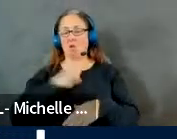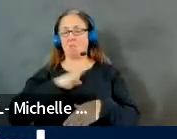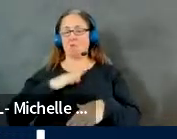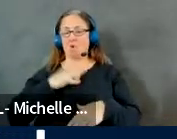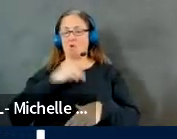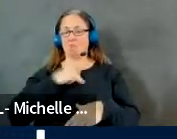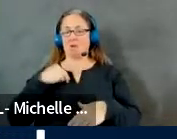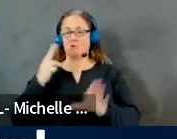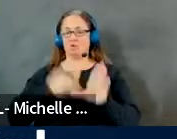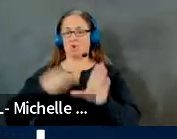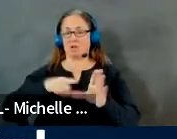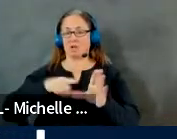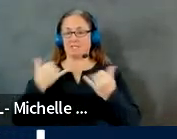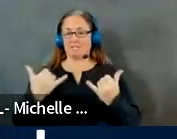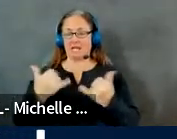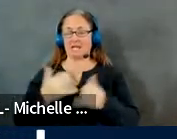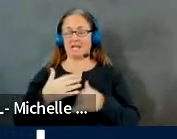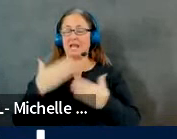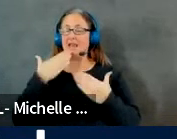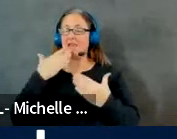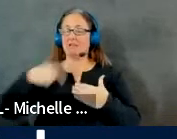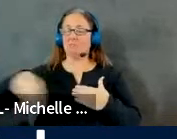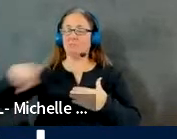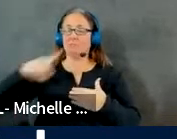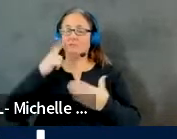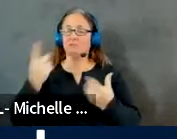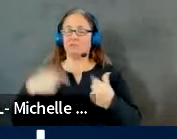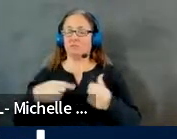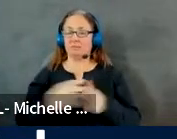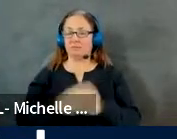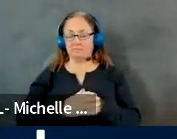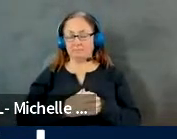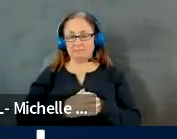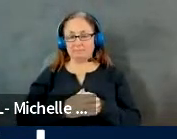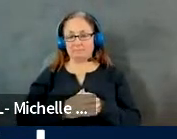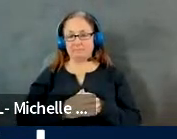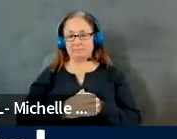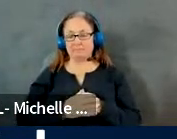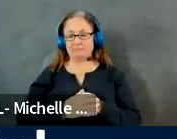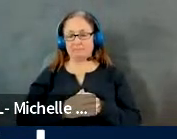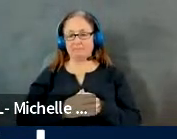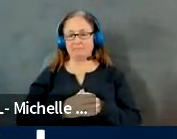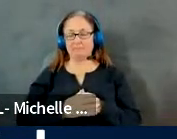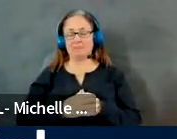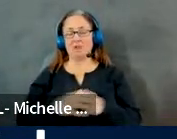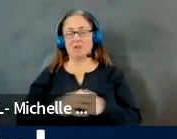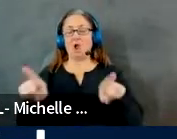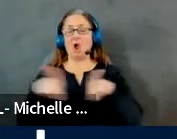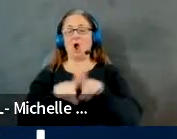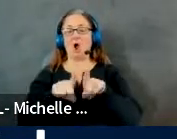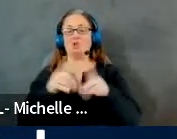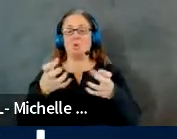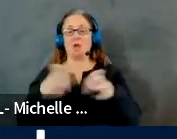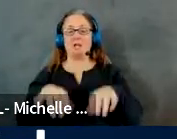today's session and to thank them for being here. I would also like to take a moment on behalf of